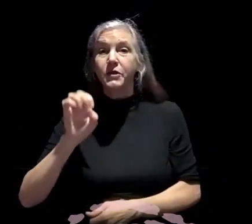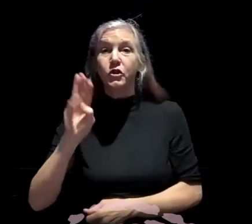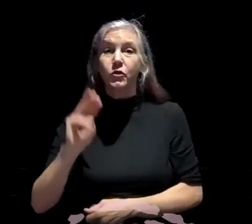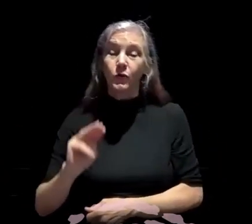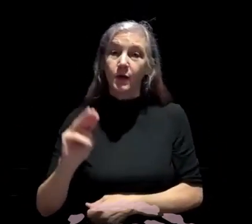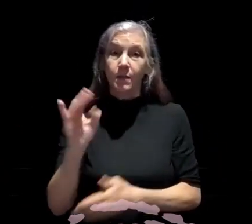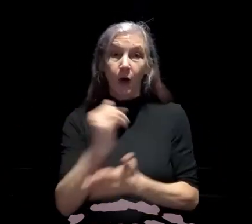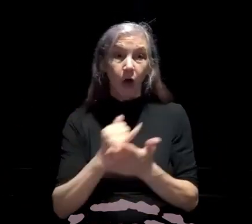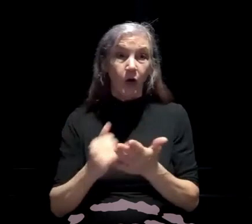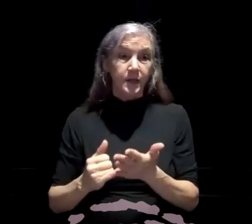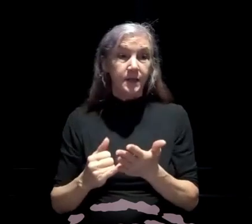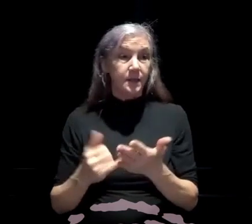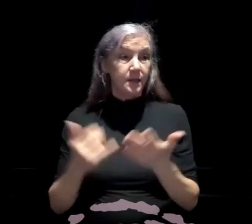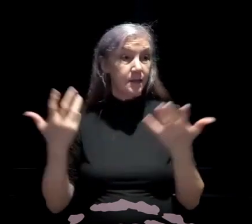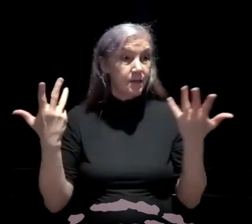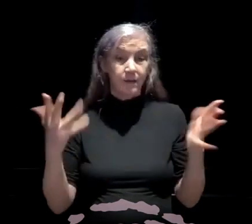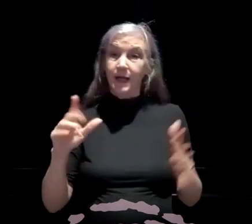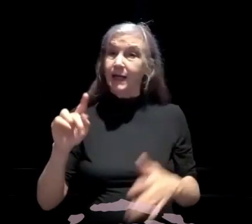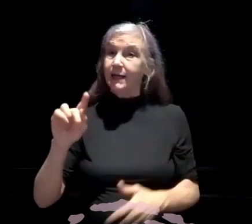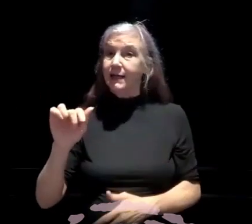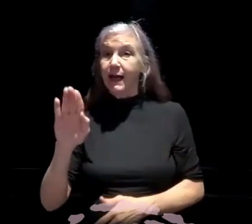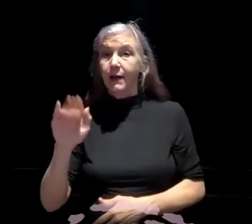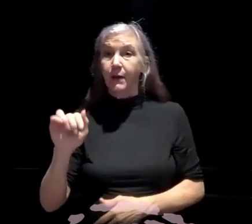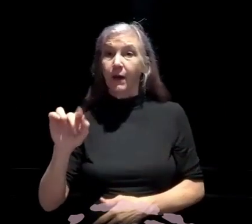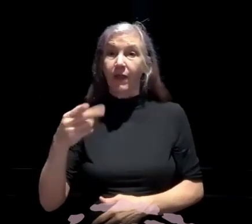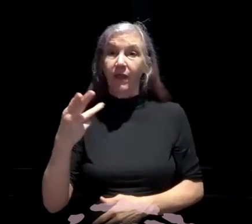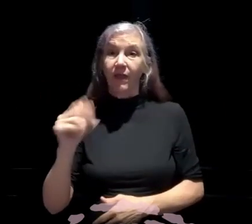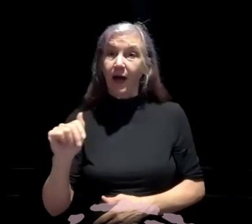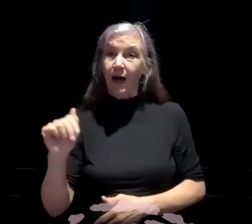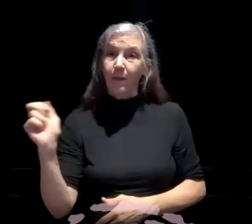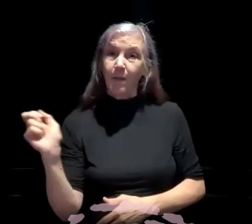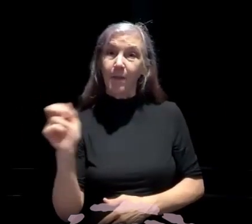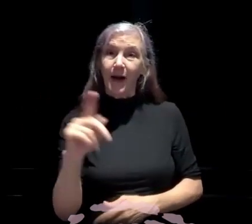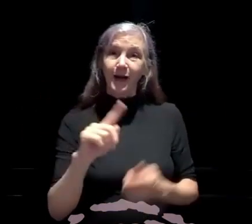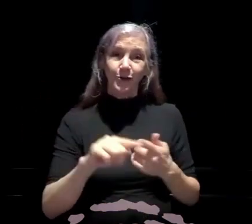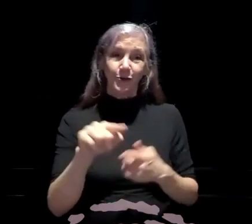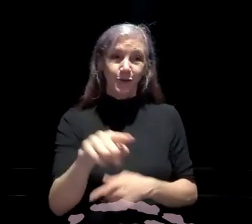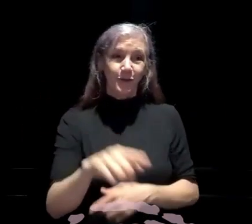So Julie Tabitha. Back to you, Tabitha. Stacy. Thank you.